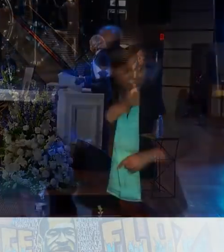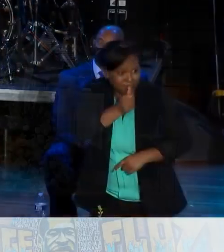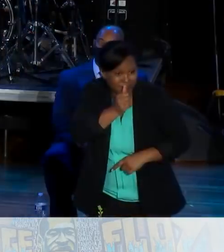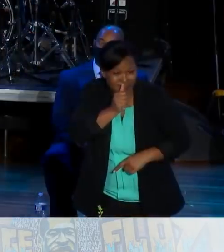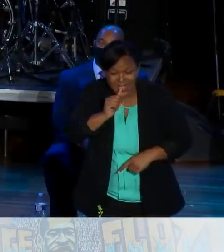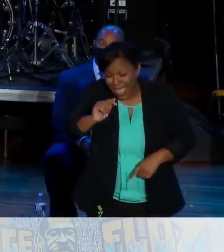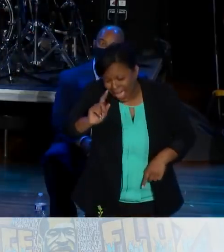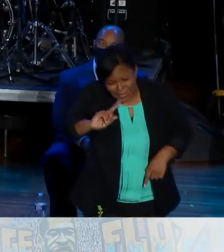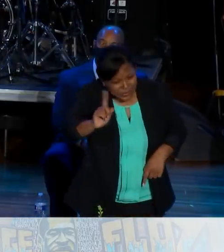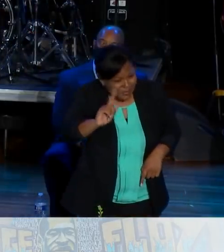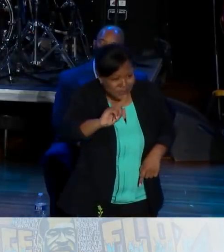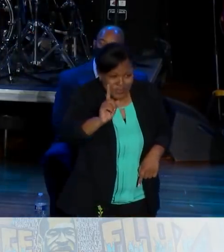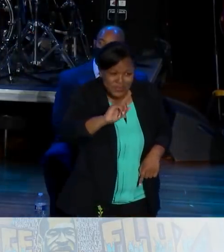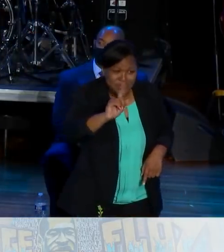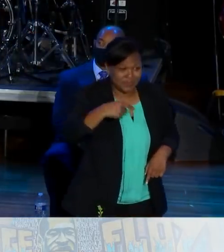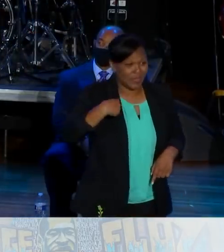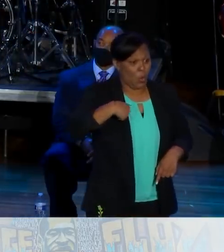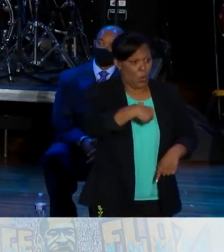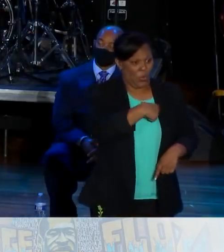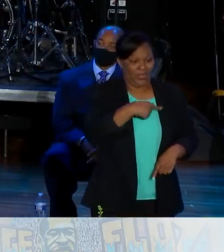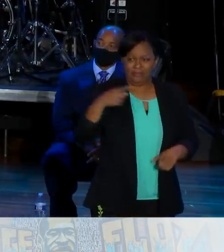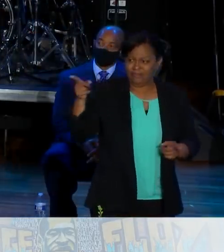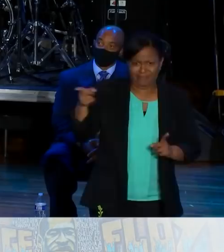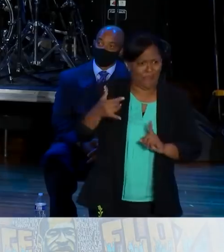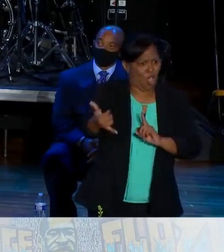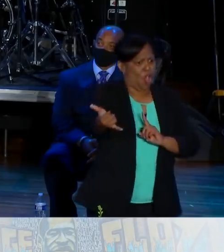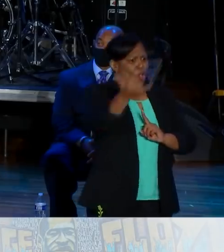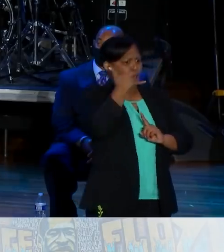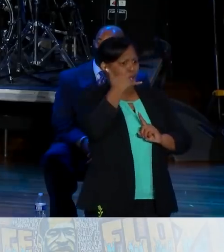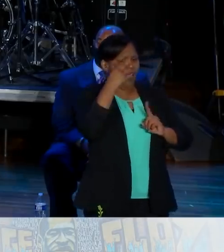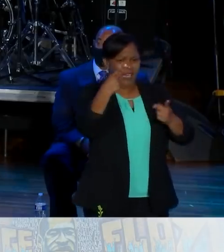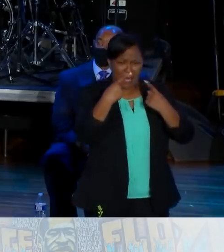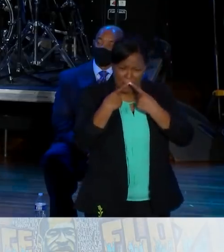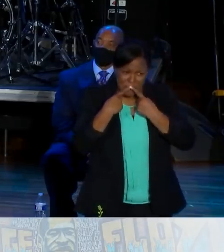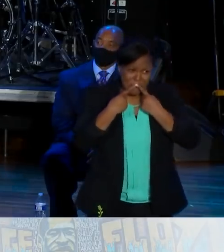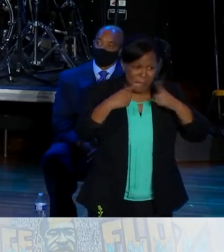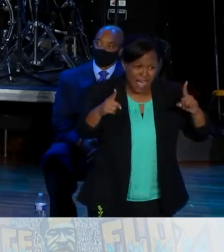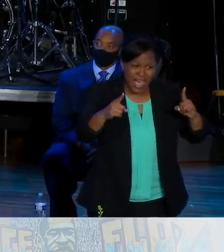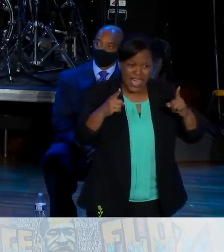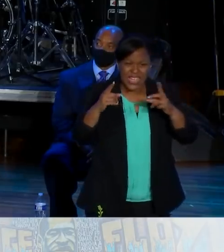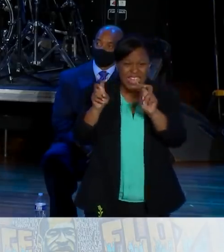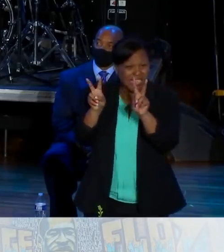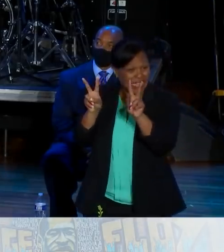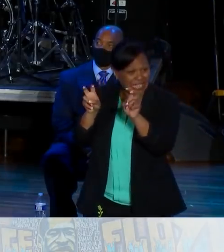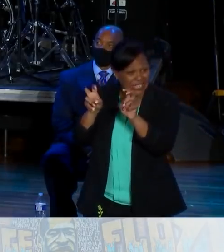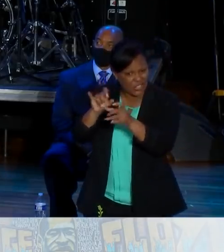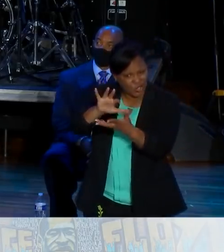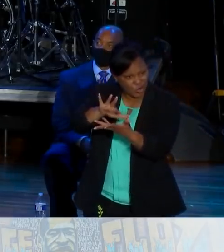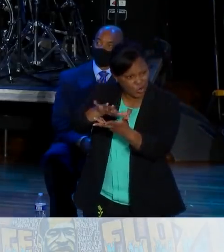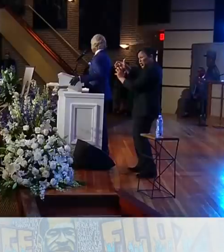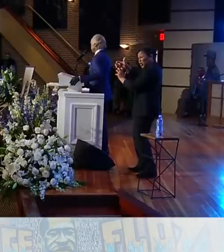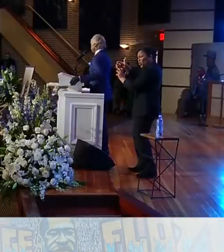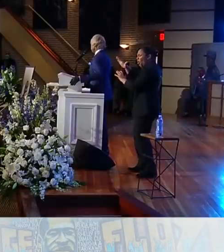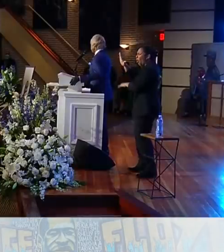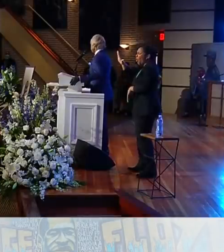WANT, BECAUSE NOBODY CALLS ME TO KEEP A SECRET. PEOPLE CALL ME TO BLOW UP ISSUES THAT NOBODY ELSE WOULD